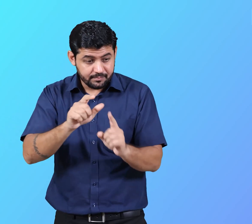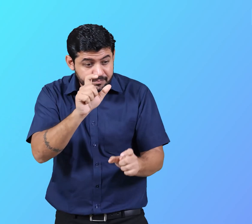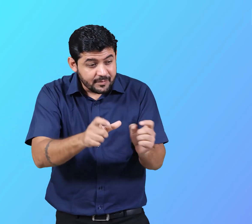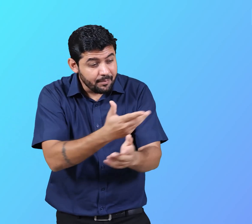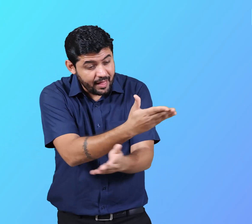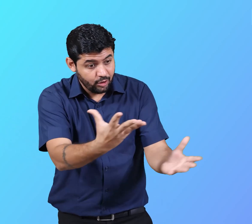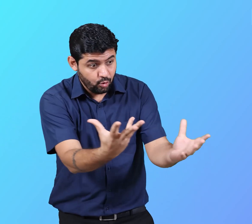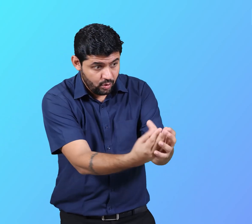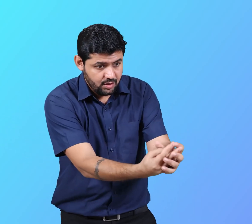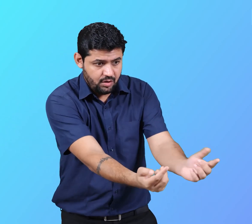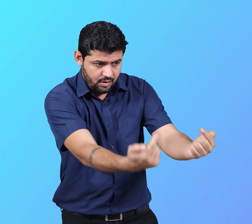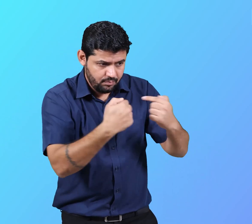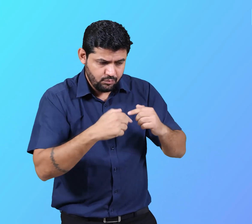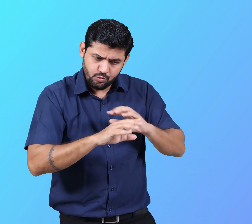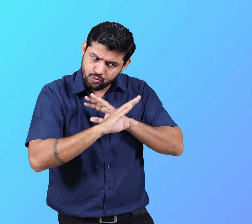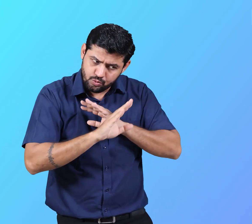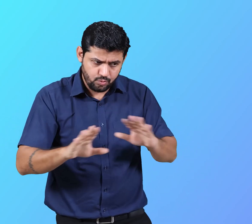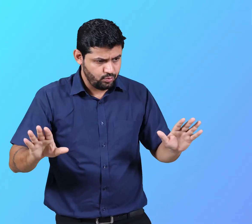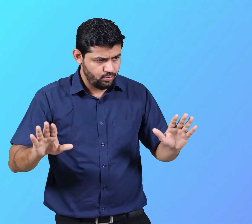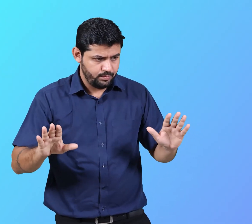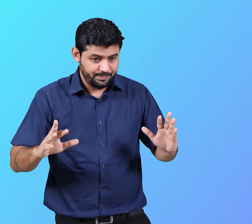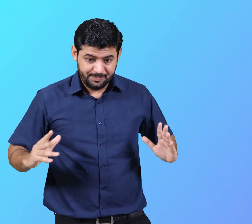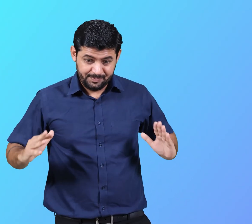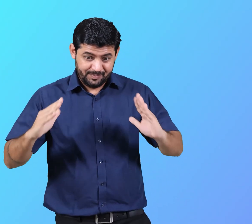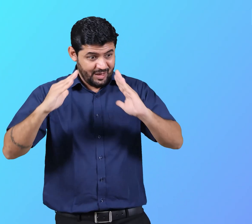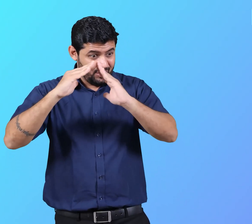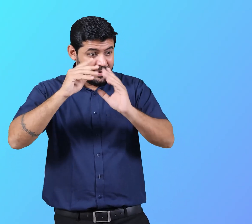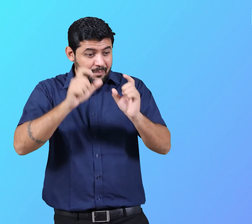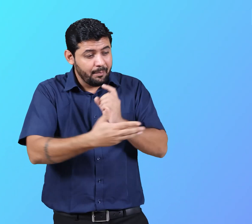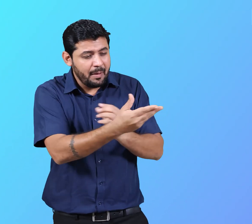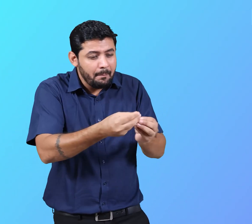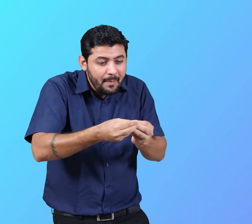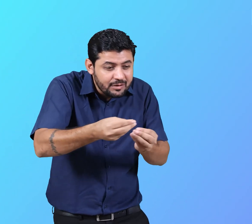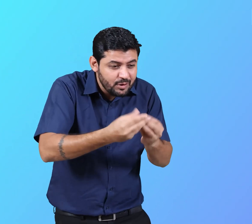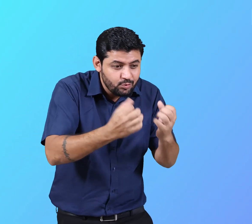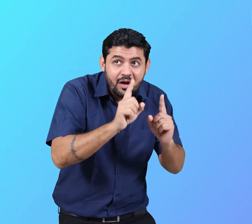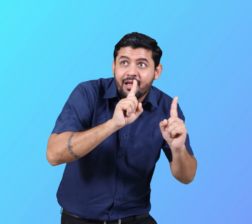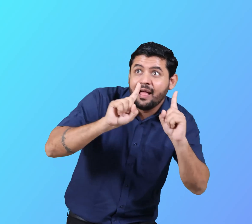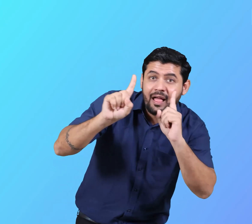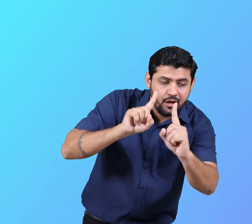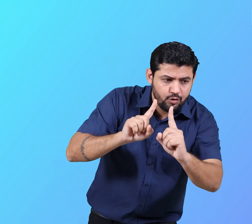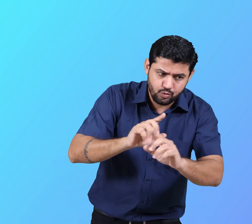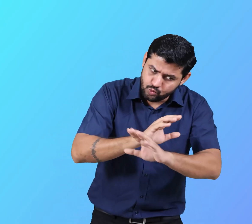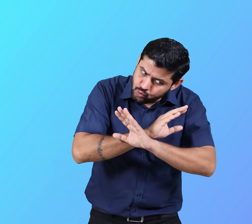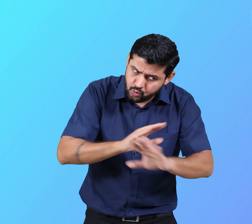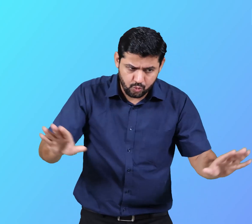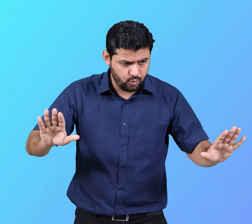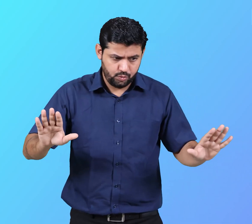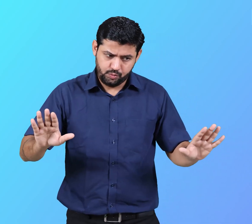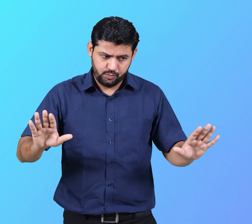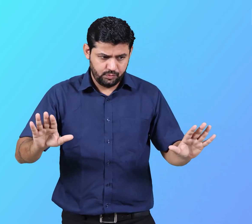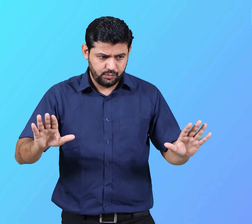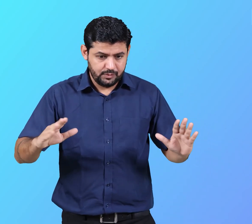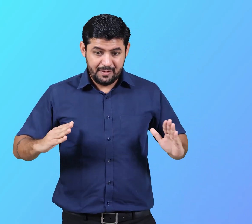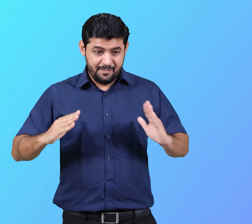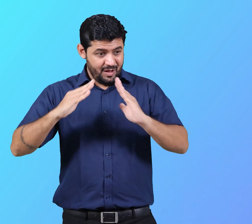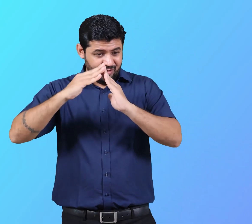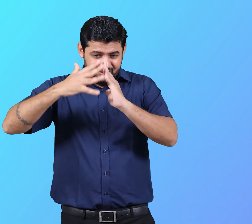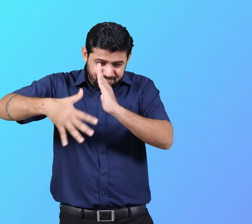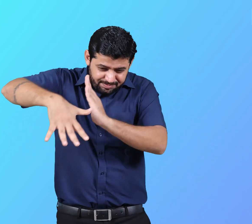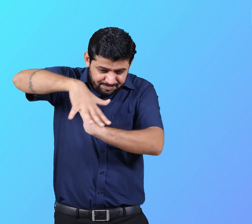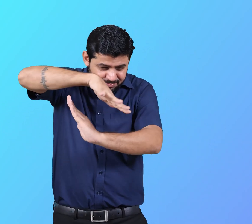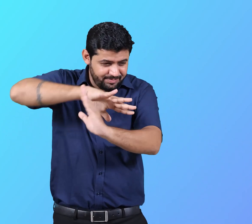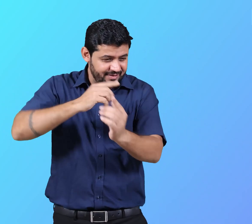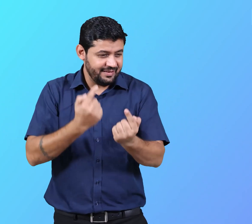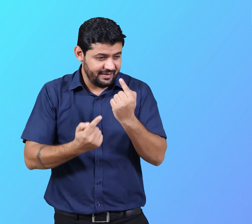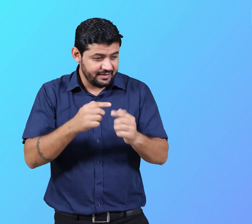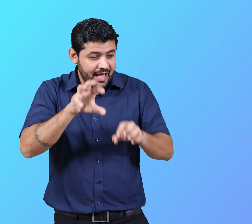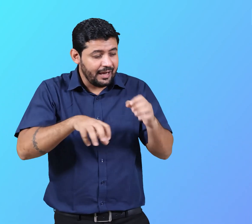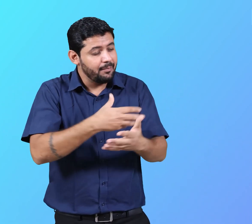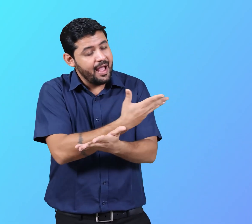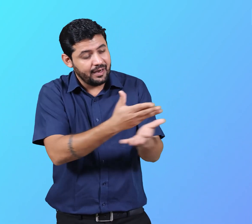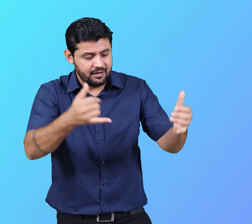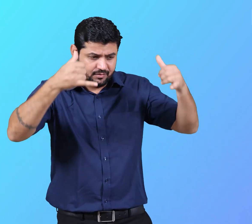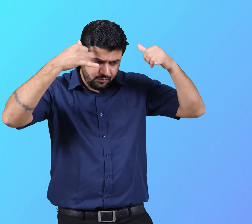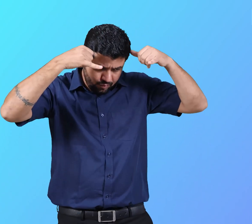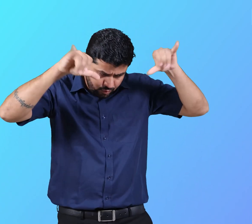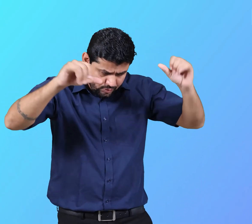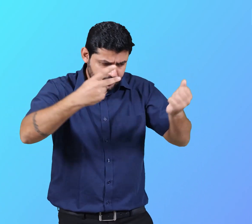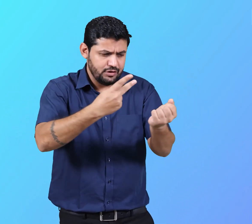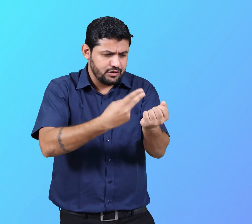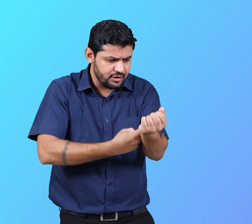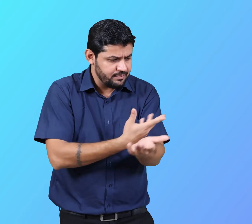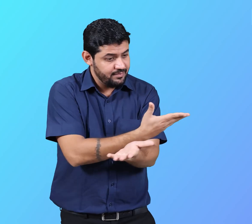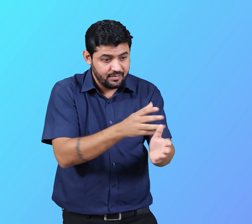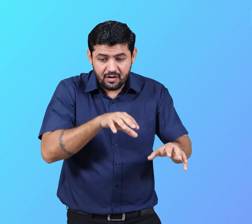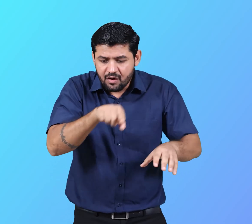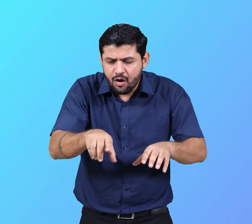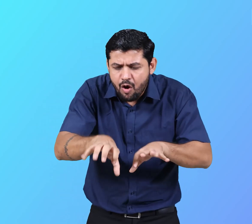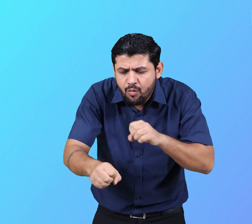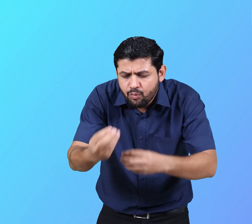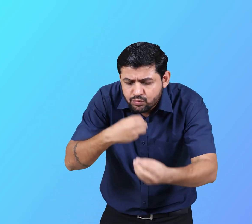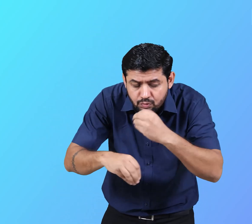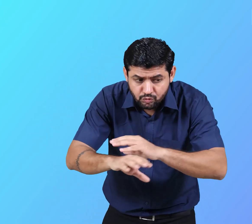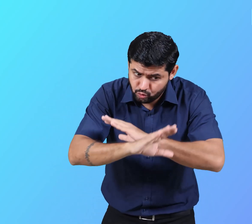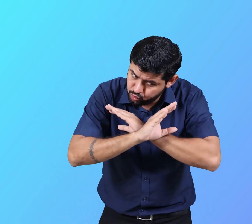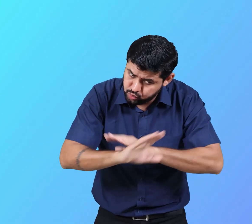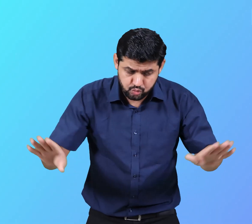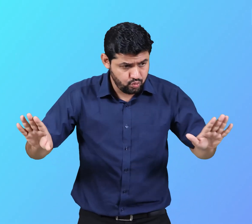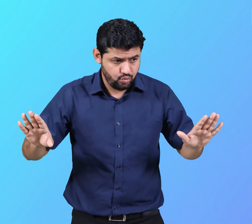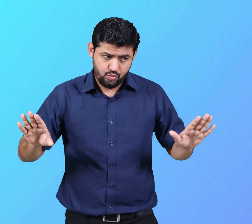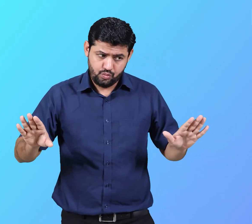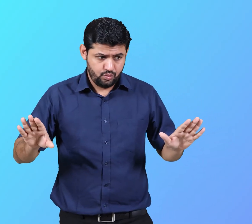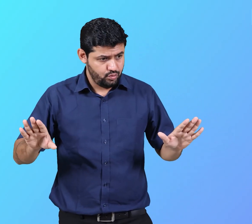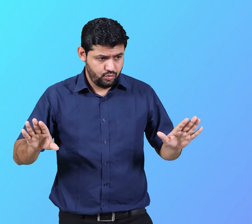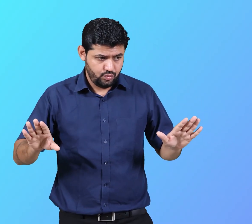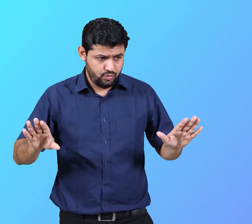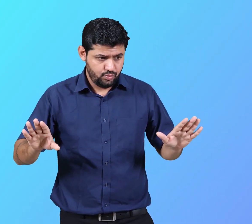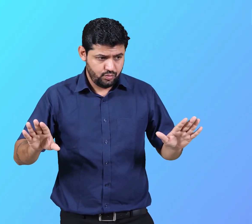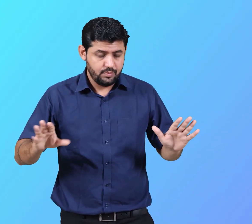No one will be allowed to come with you. No one should even be seen anywhere on the mountain. Even your herds of animals or flocks of sheep will not be allowed to eat grass at the bottom of the mountain.”